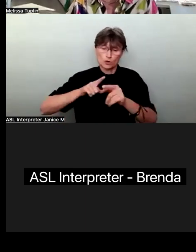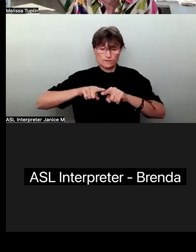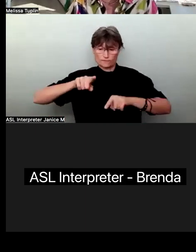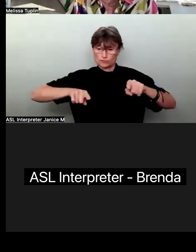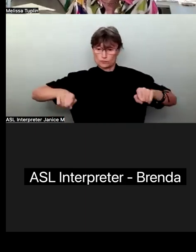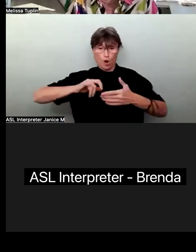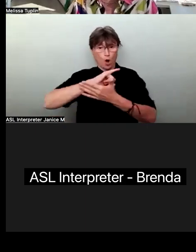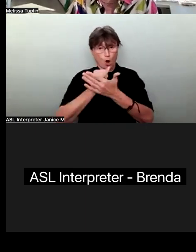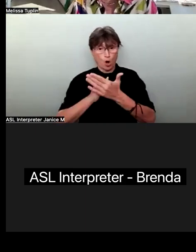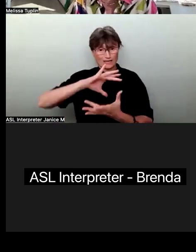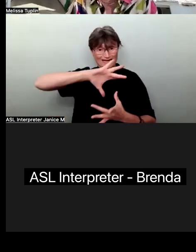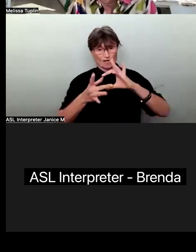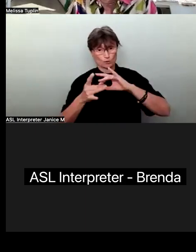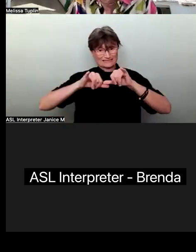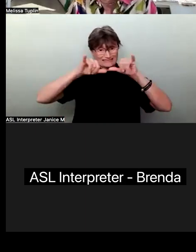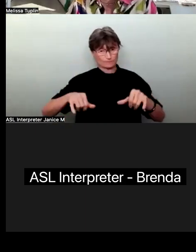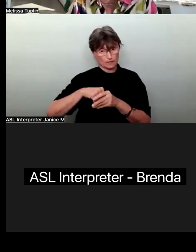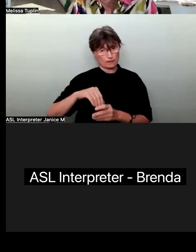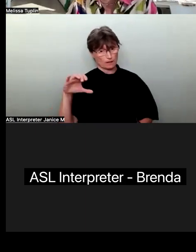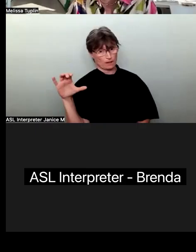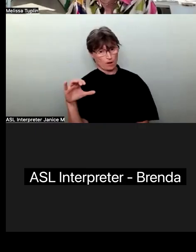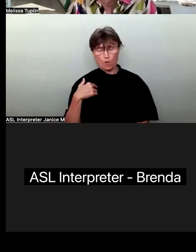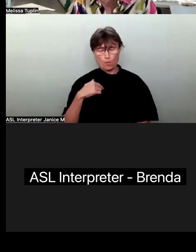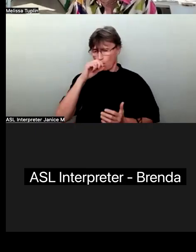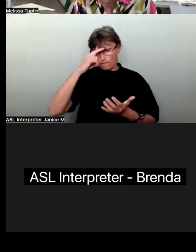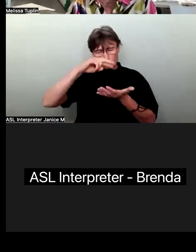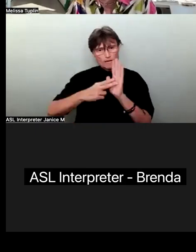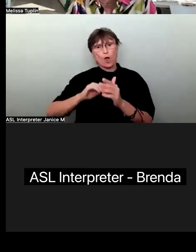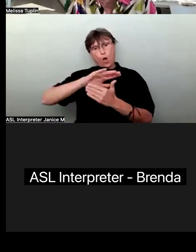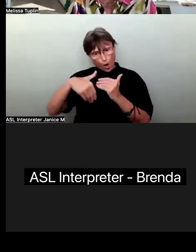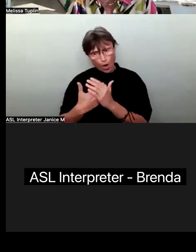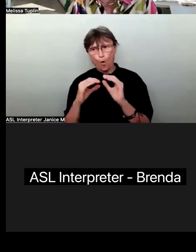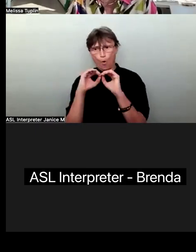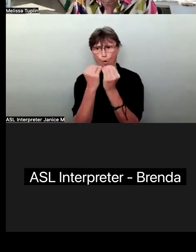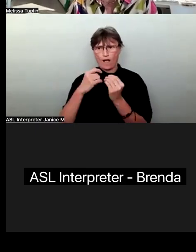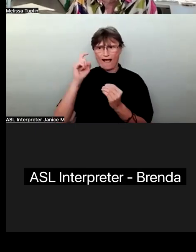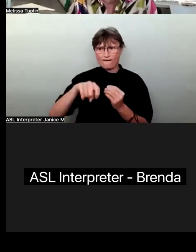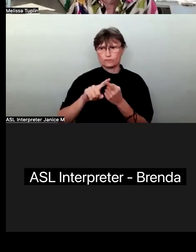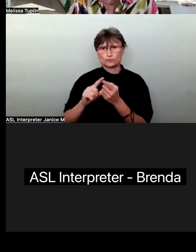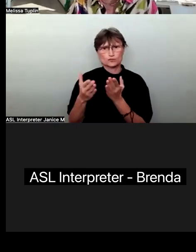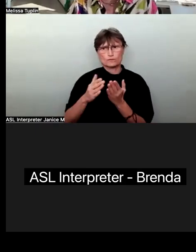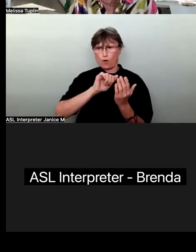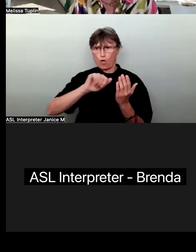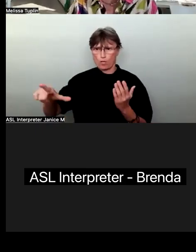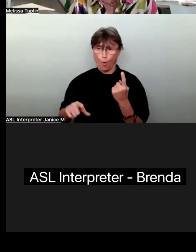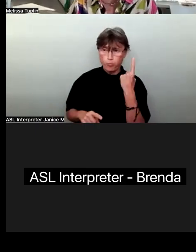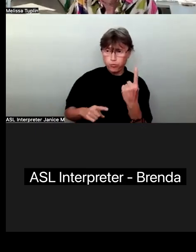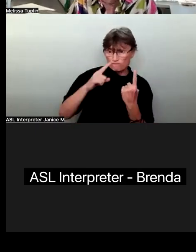we do not mean that every organization must serve everyone. The diversity of the ecosystem